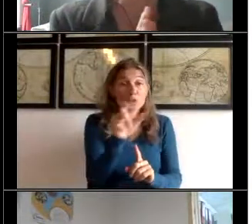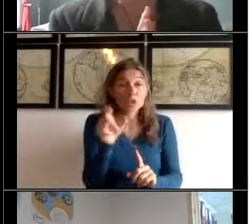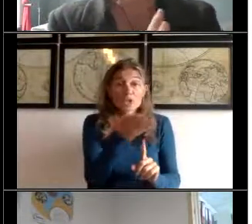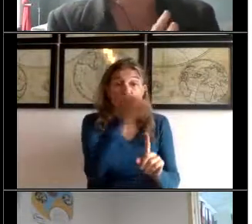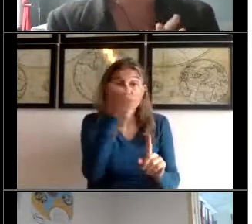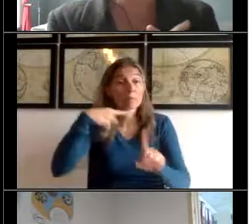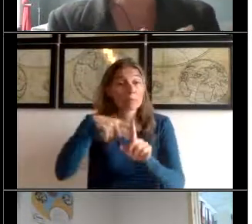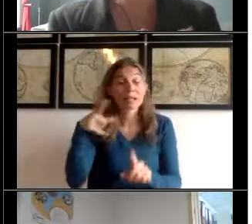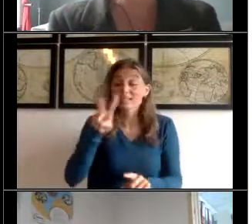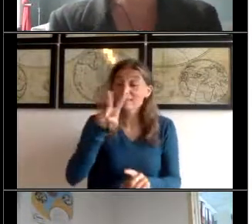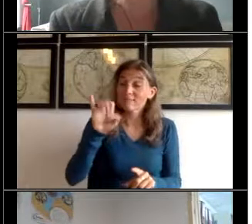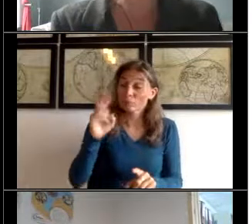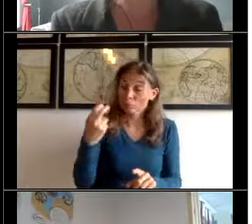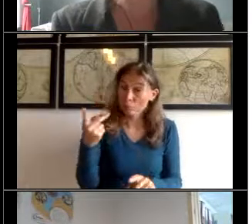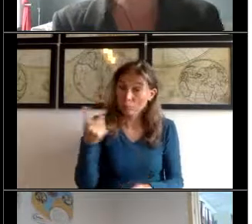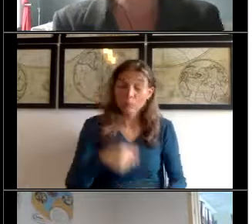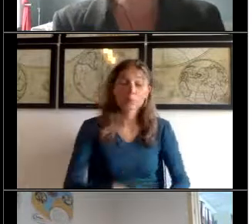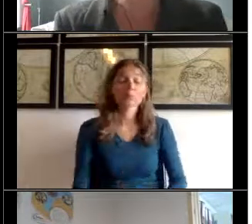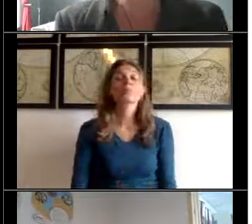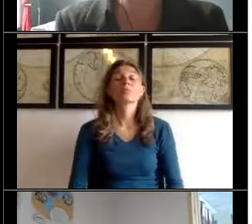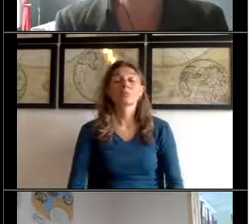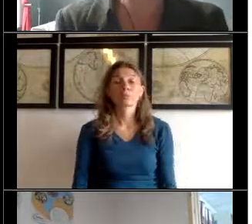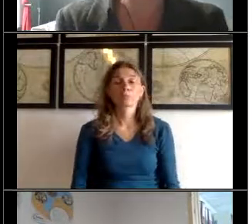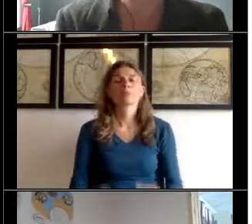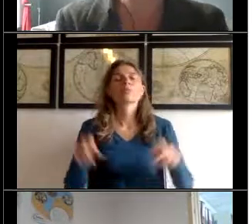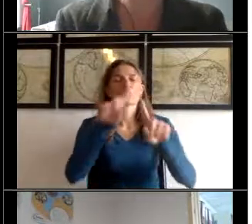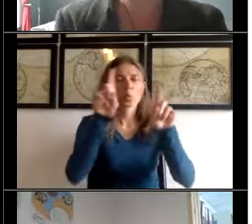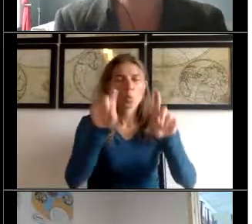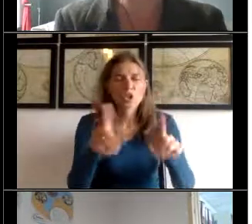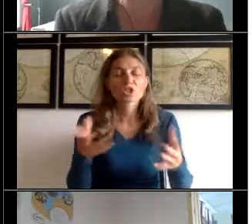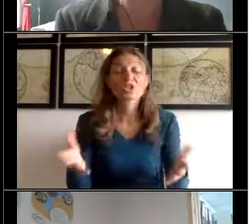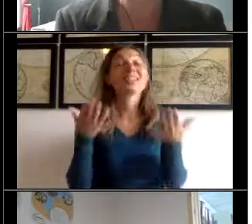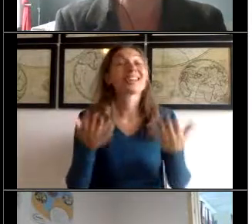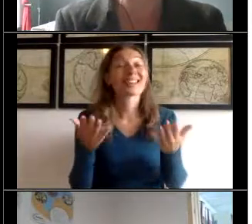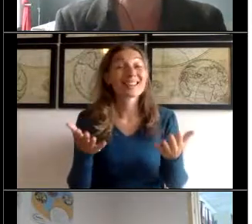How you have dealt with the travel restrictions